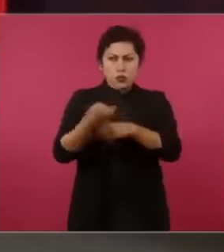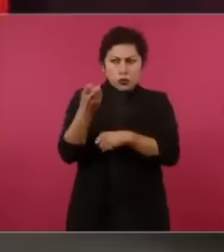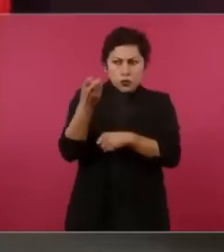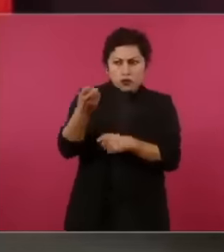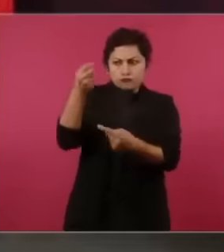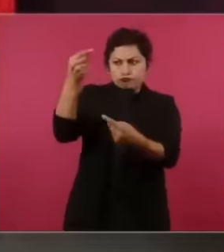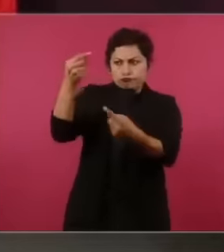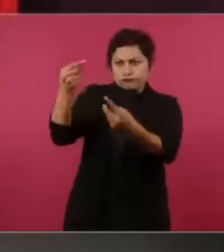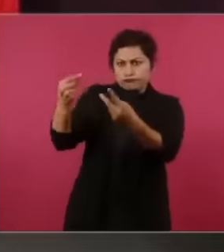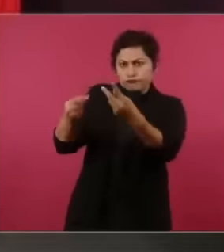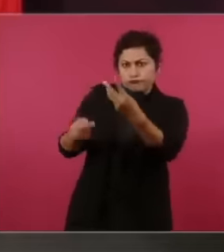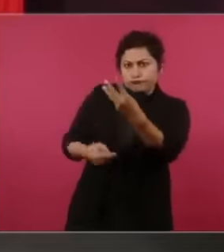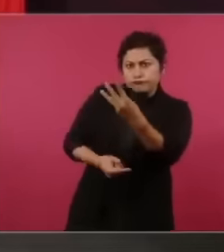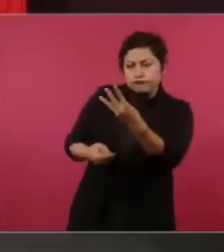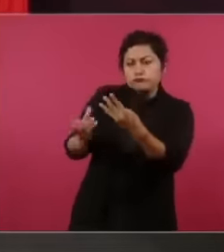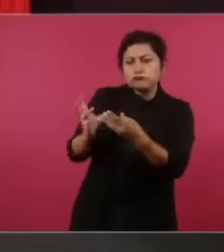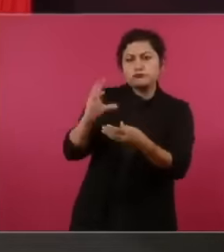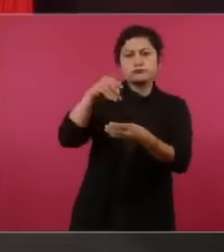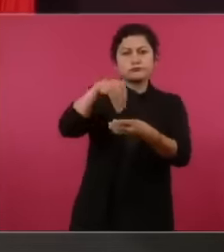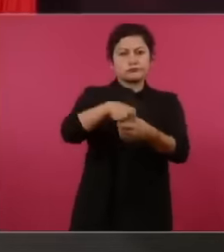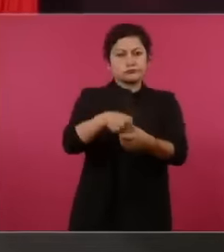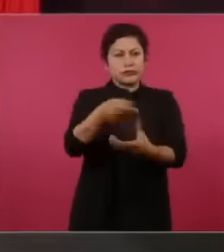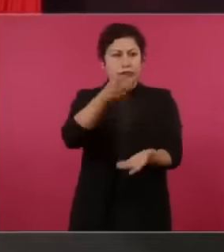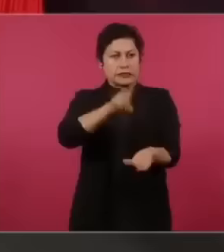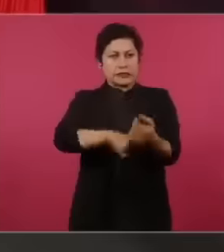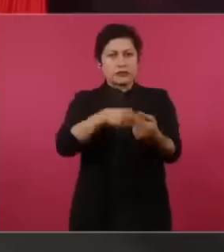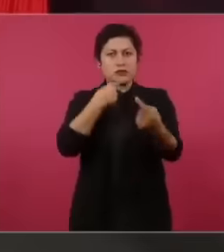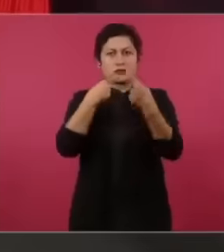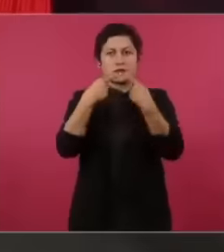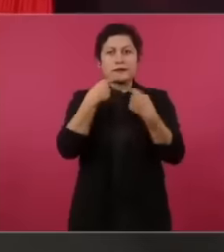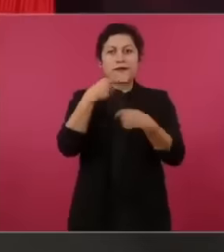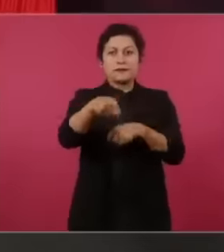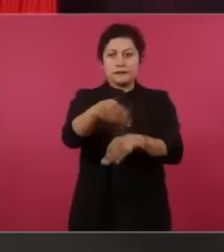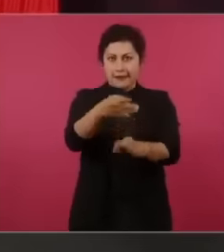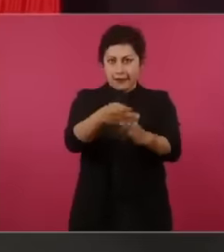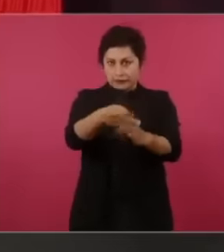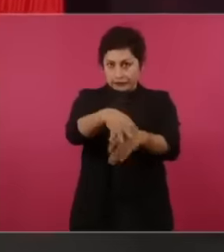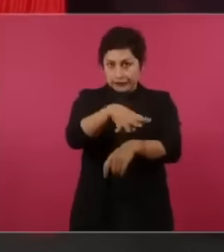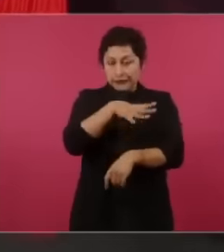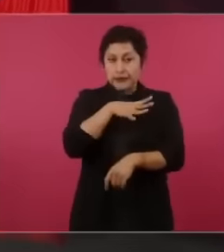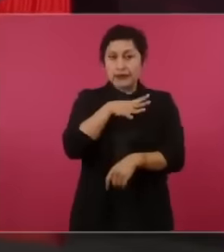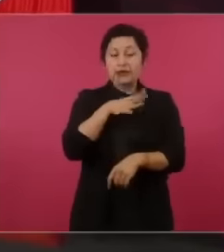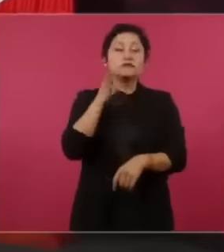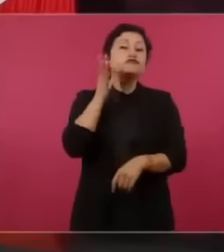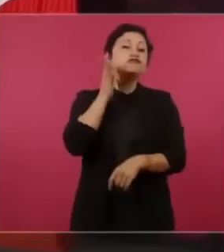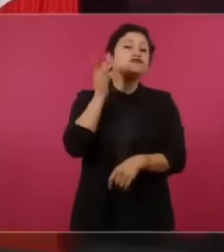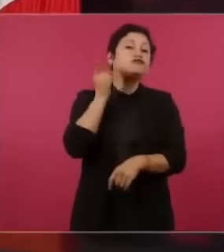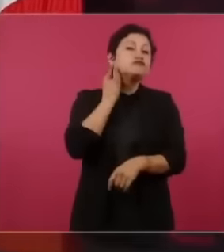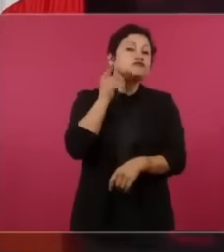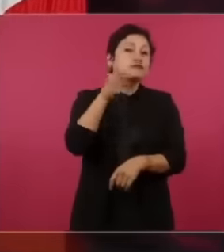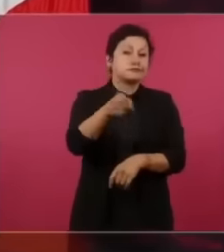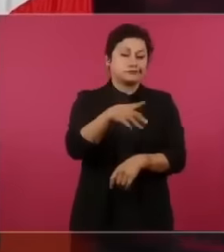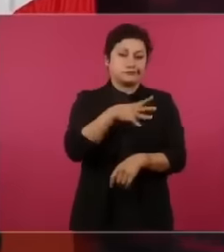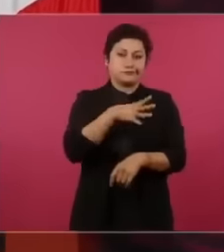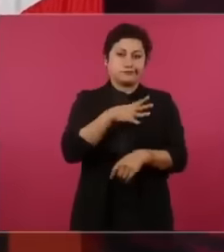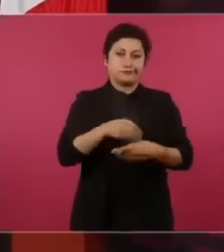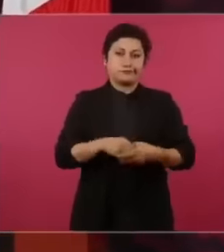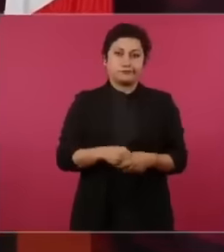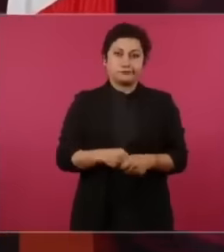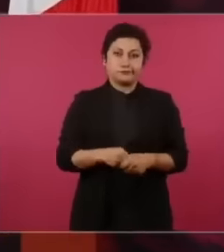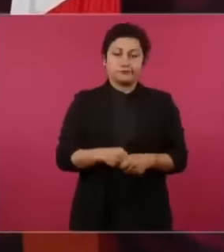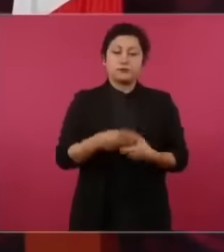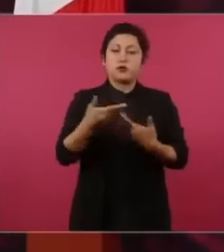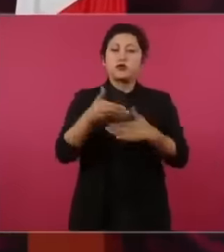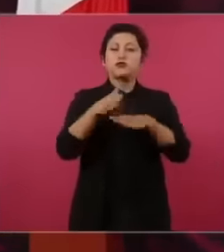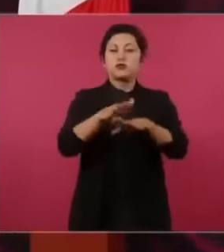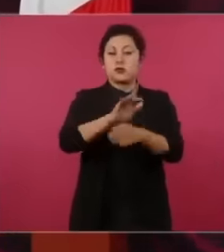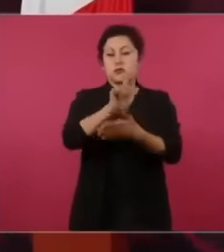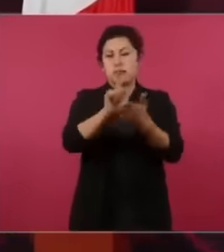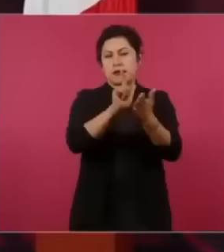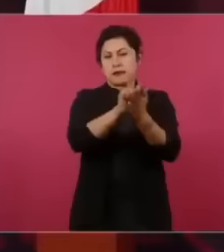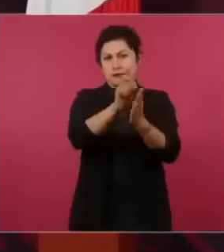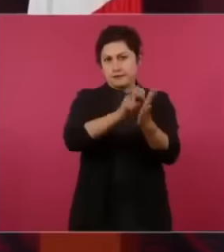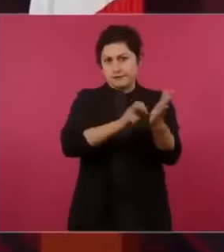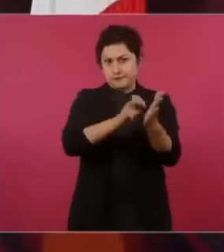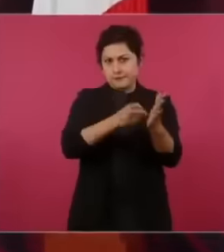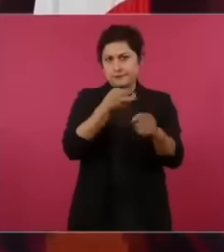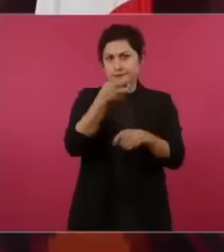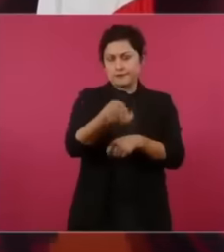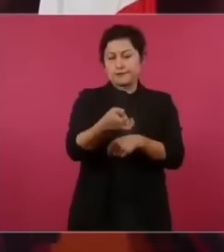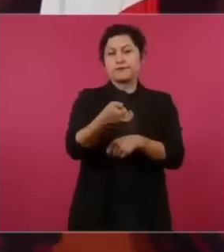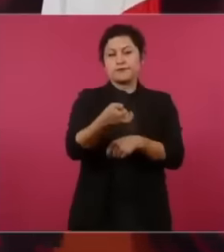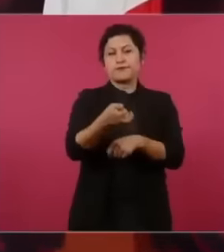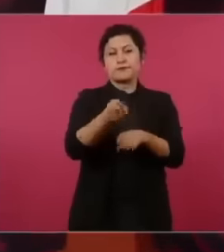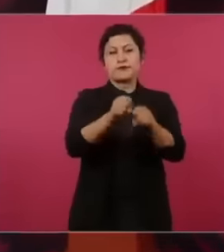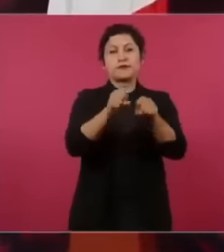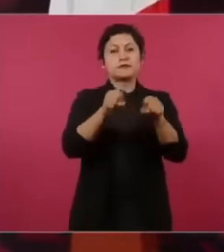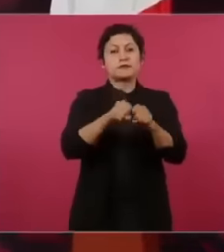is taking place in Congress about the Reform of the judicial power, which is